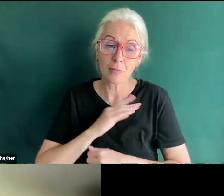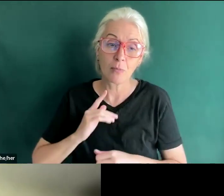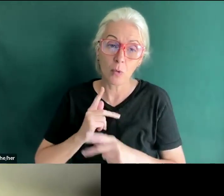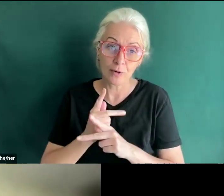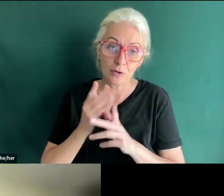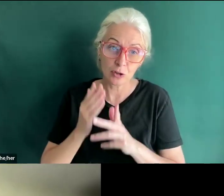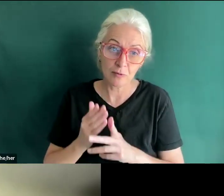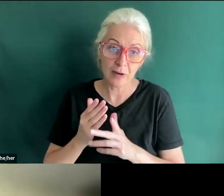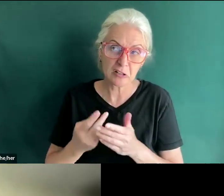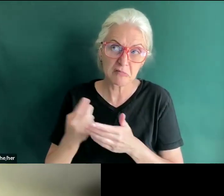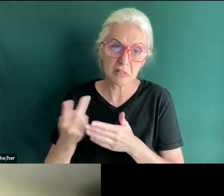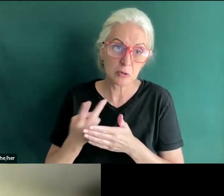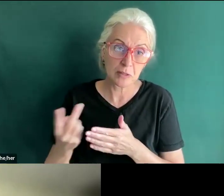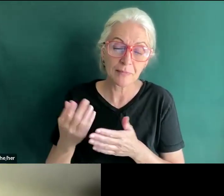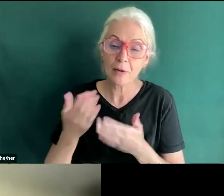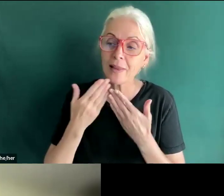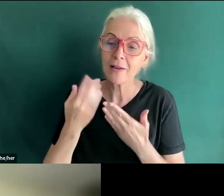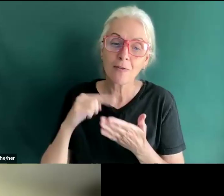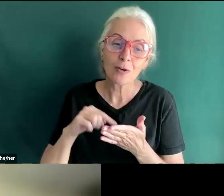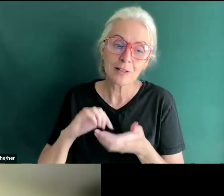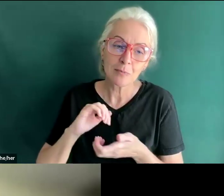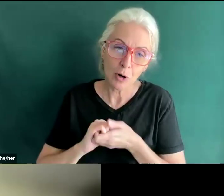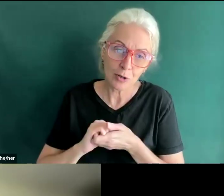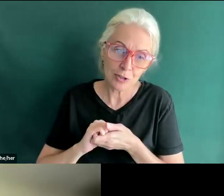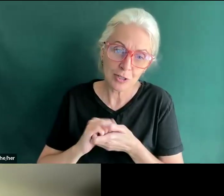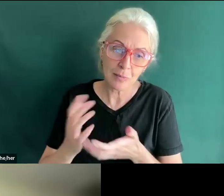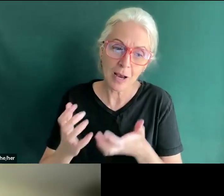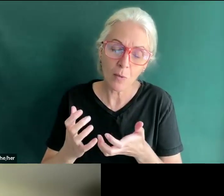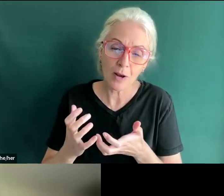of weeks. So, we're just so thankful for this partnership, and I also just want to underscore